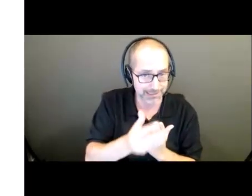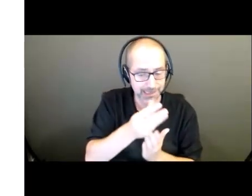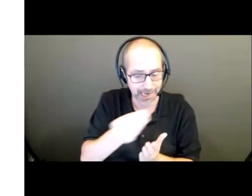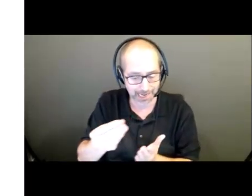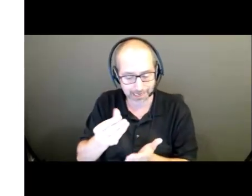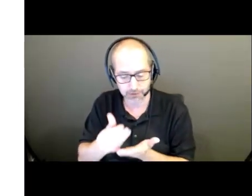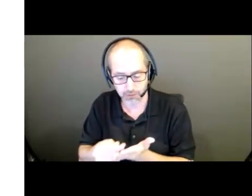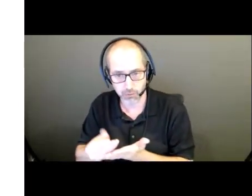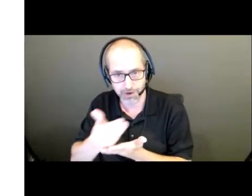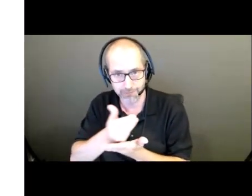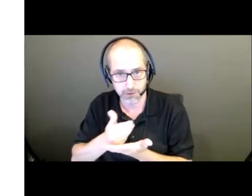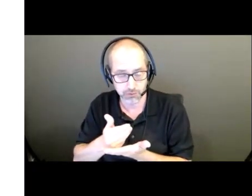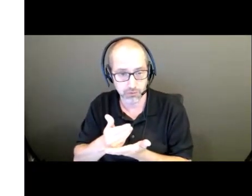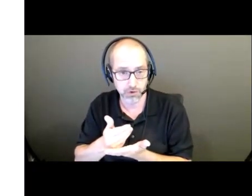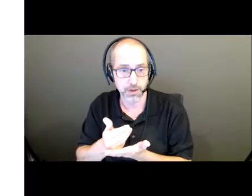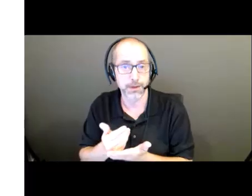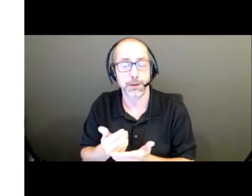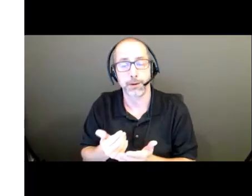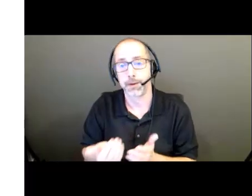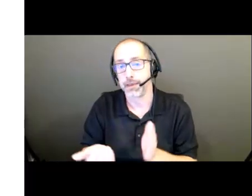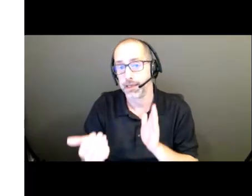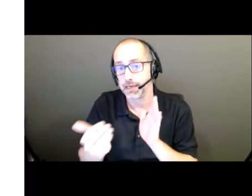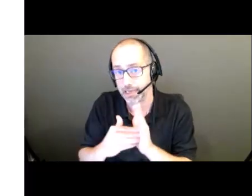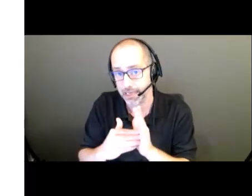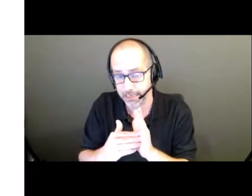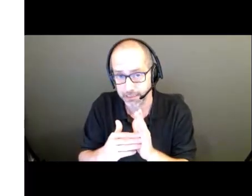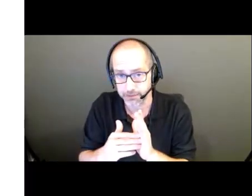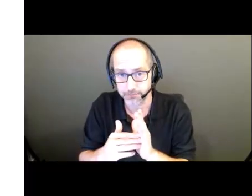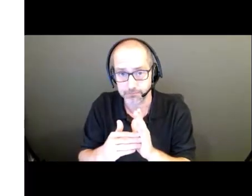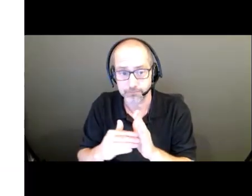As previously mentioned, you can include other sources.